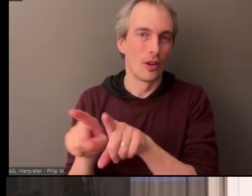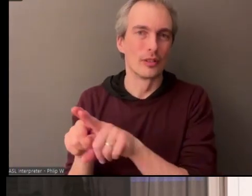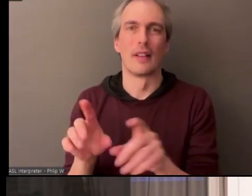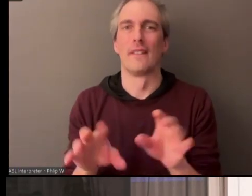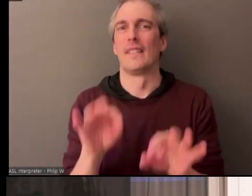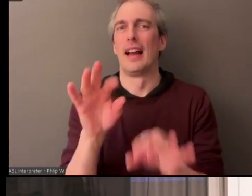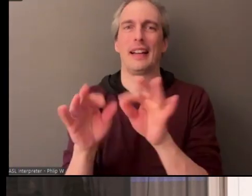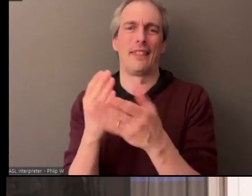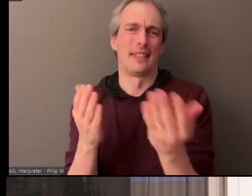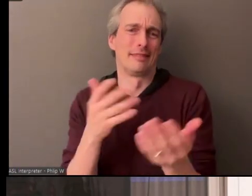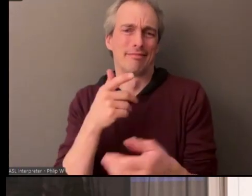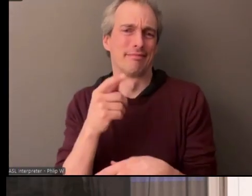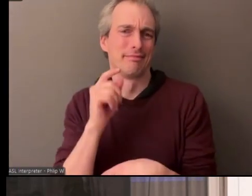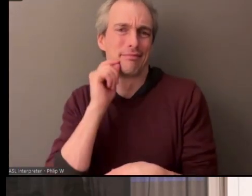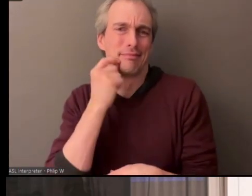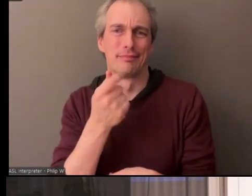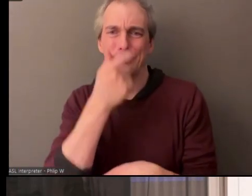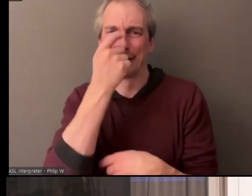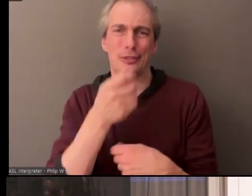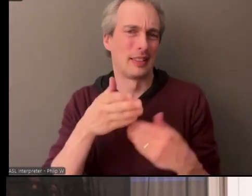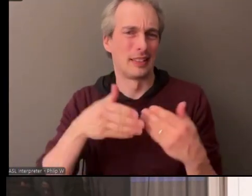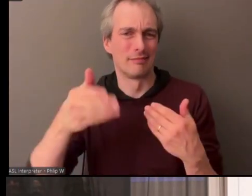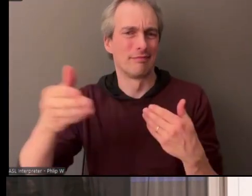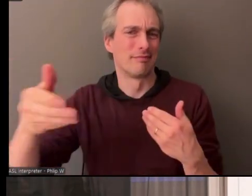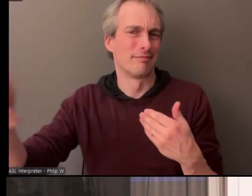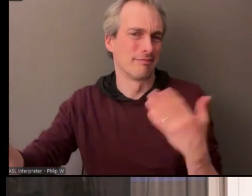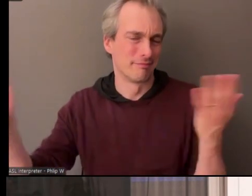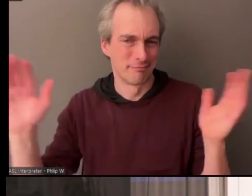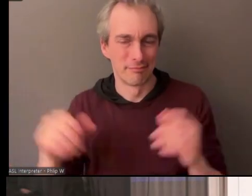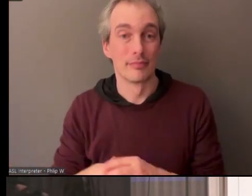For those that can't see me, I am yet another middle aged white guy with a beard working in tech.